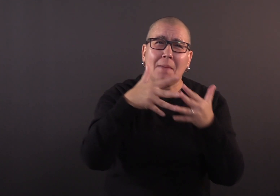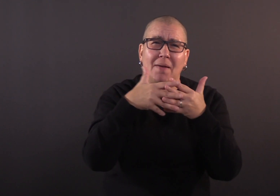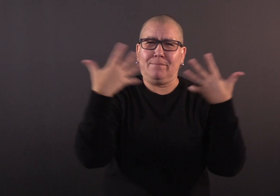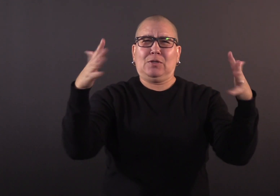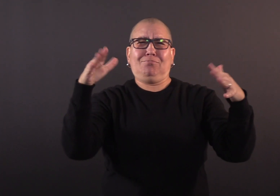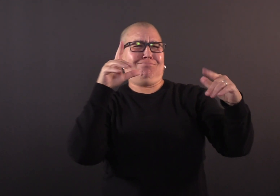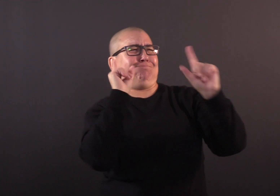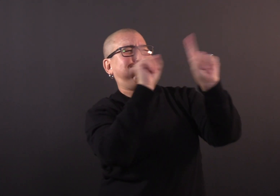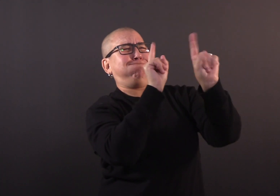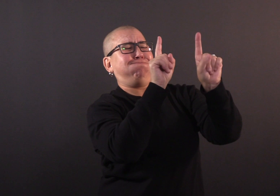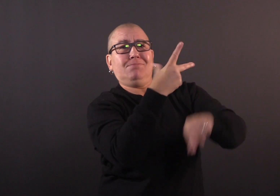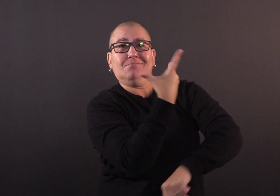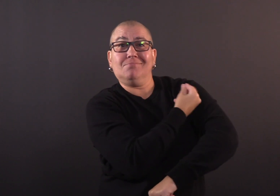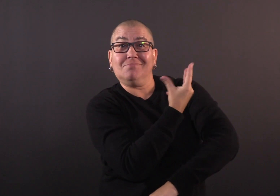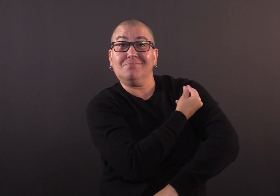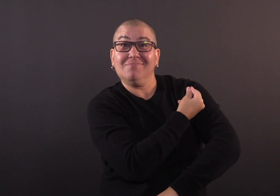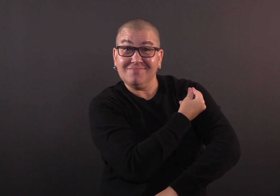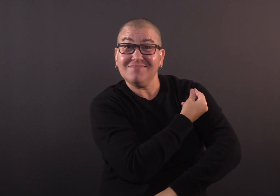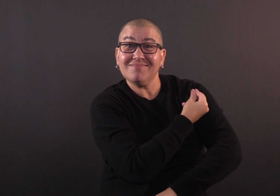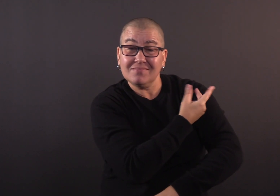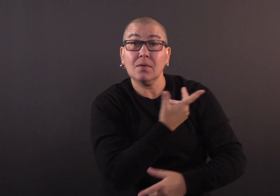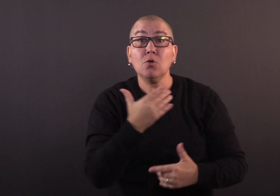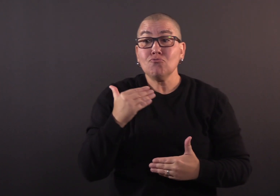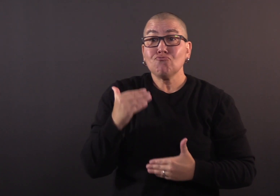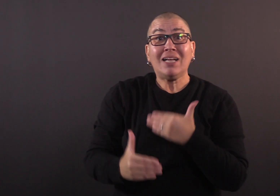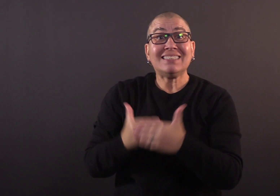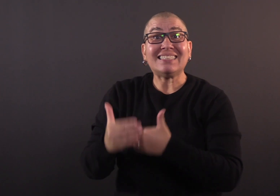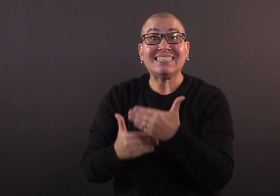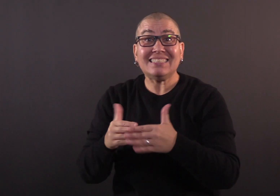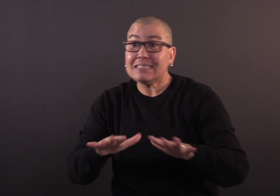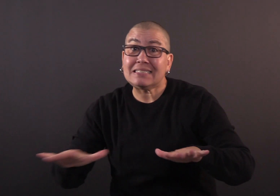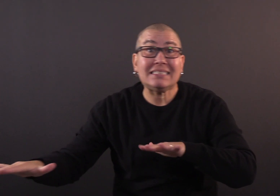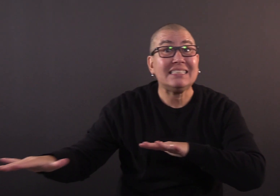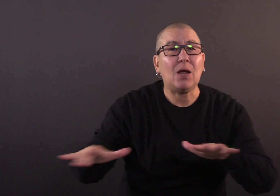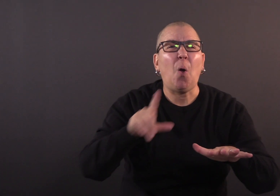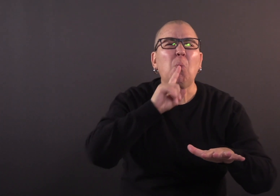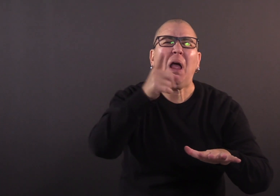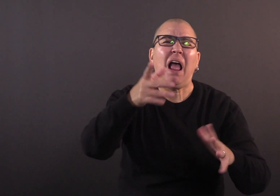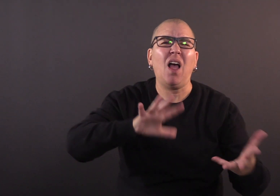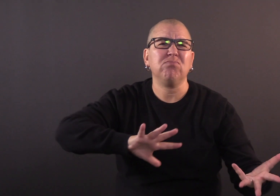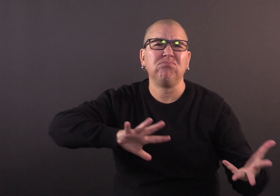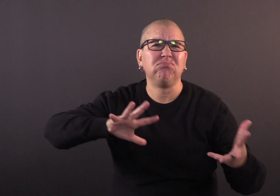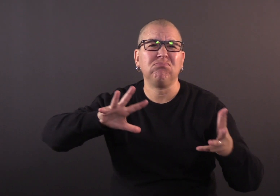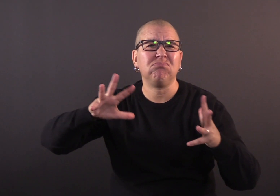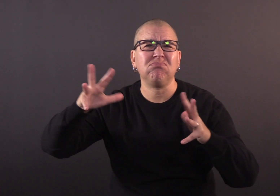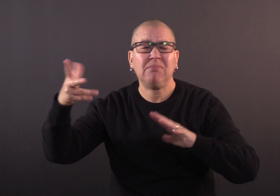was available, despite a messy rollout and some early insurance barriers. For